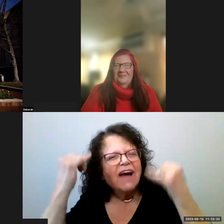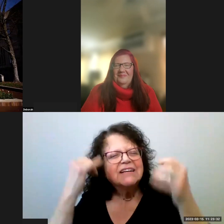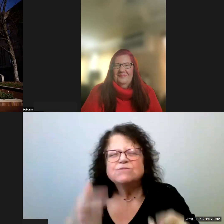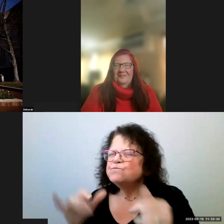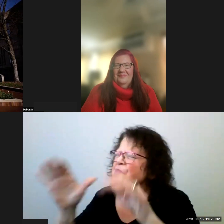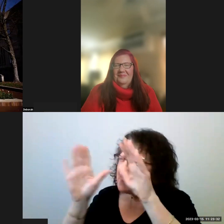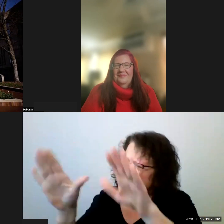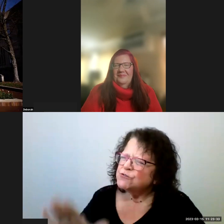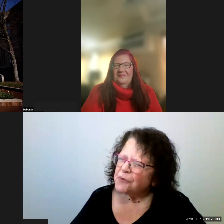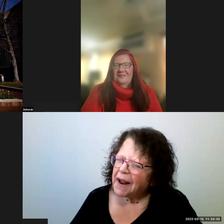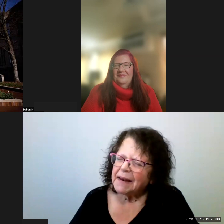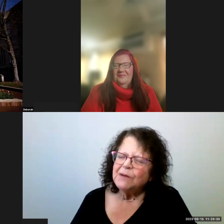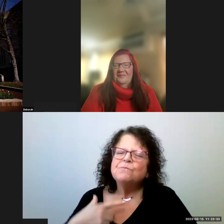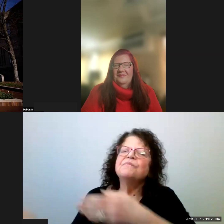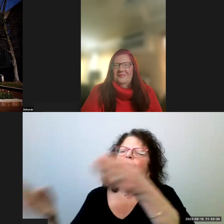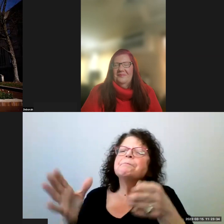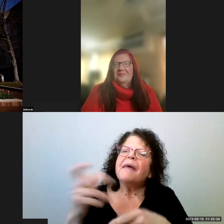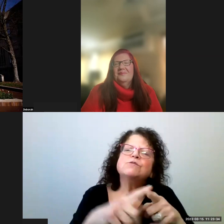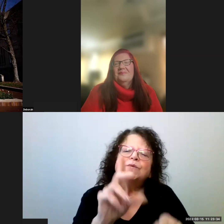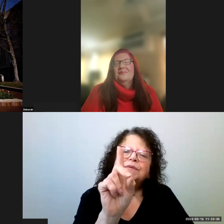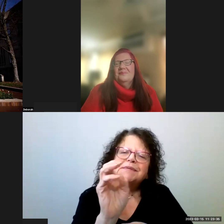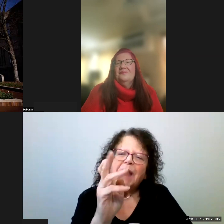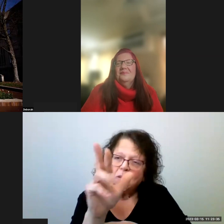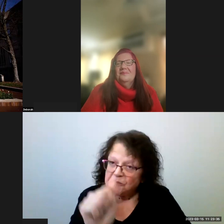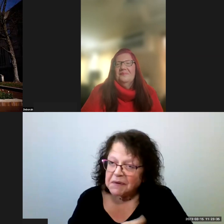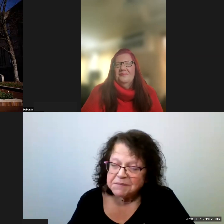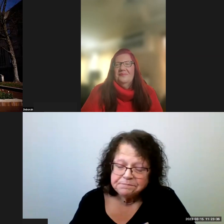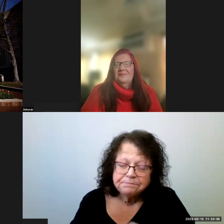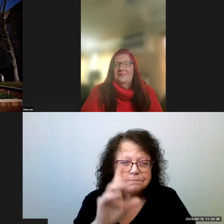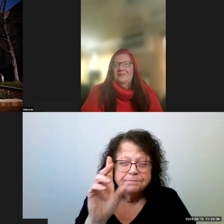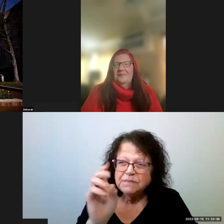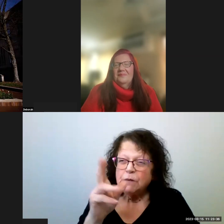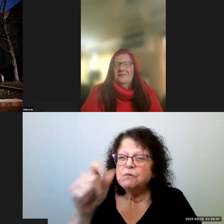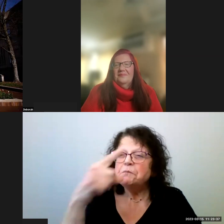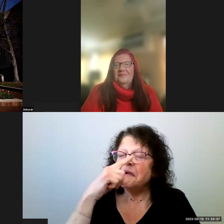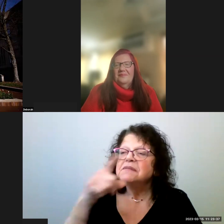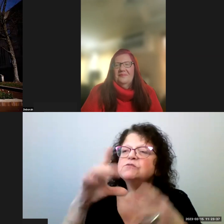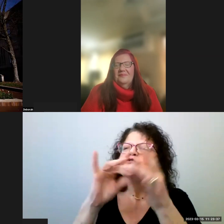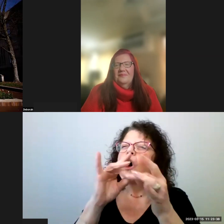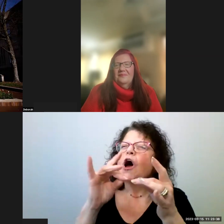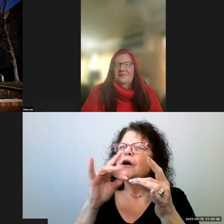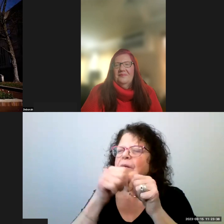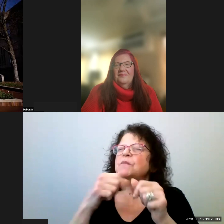back to Deborah and talk a little bit about -- the webinar is about the health emergency